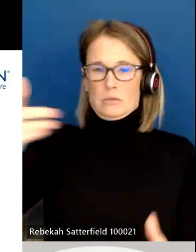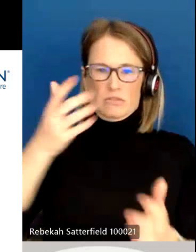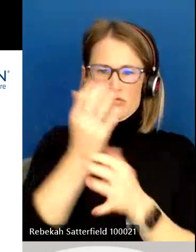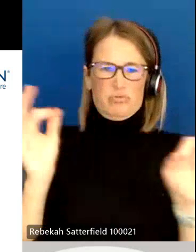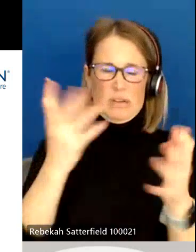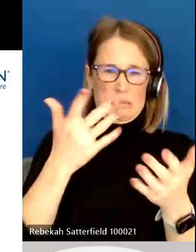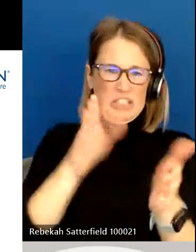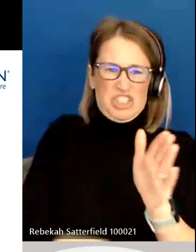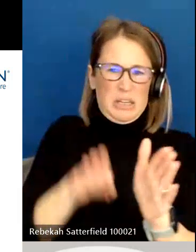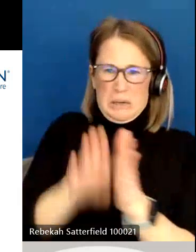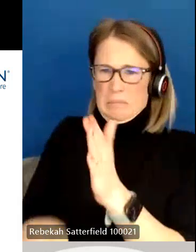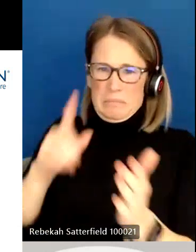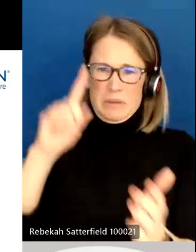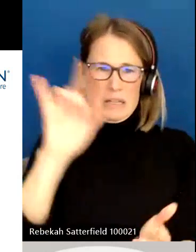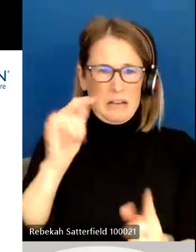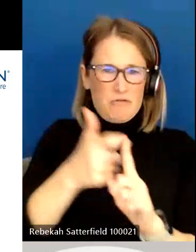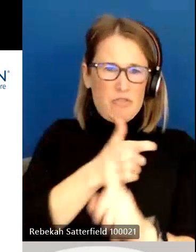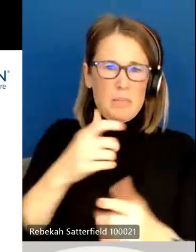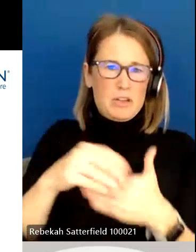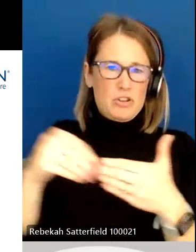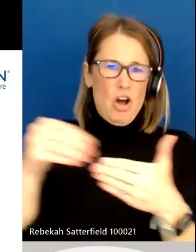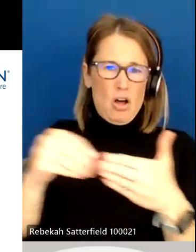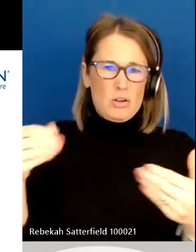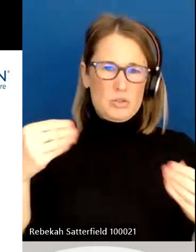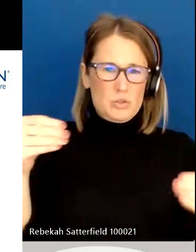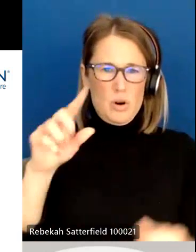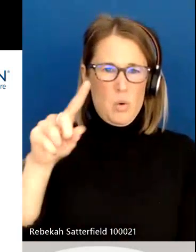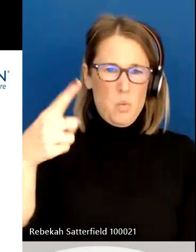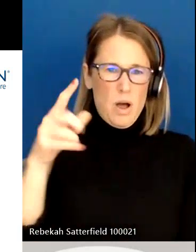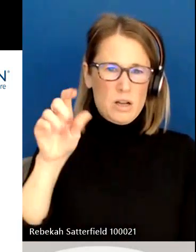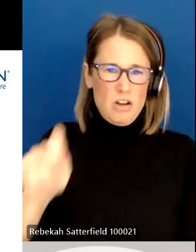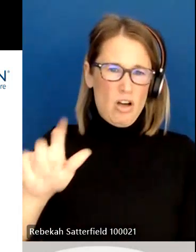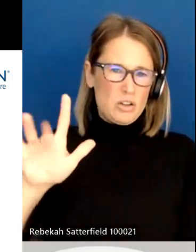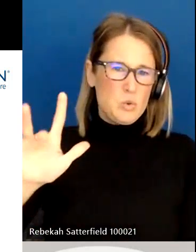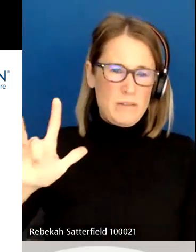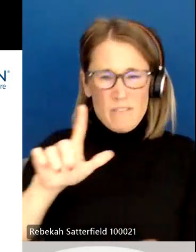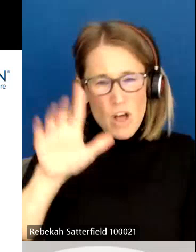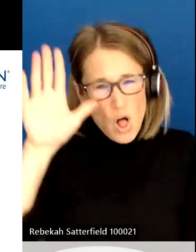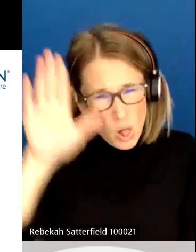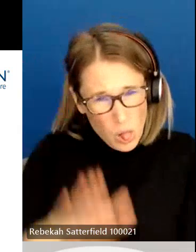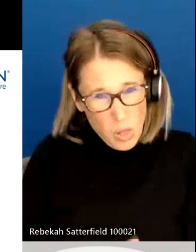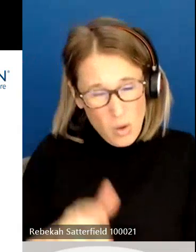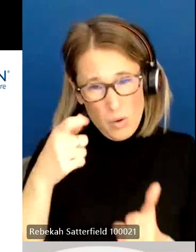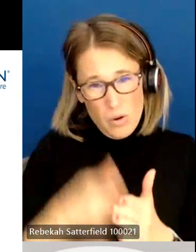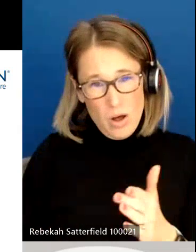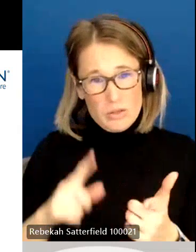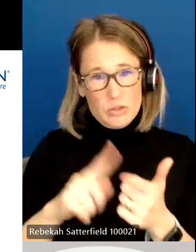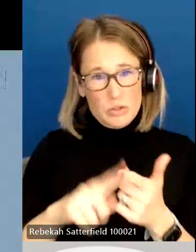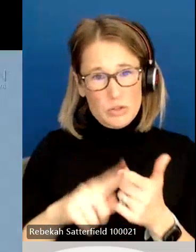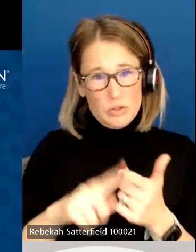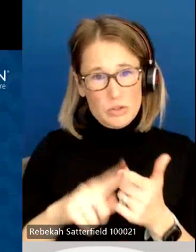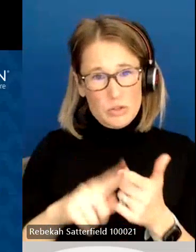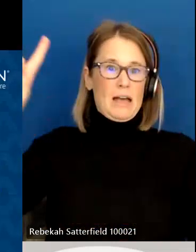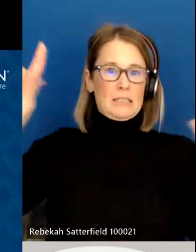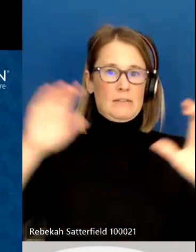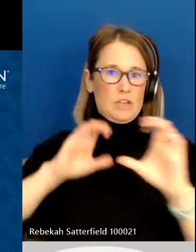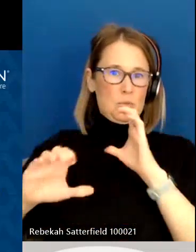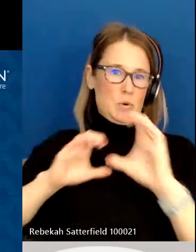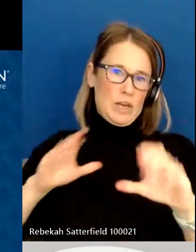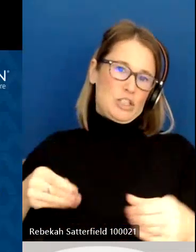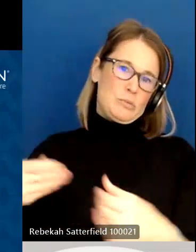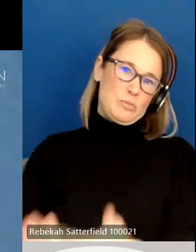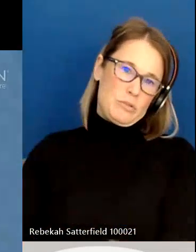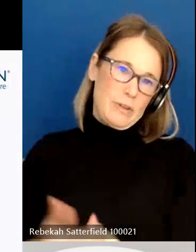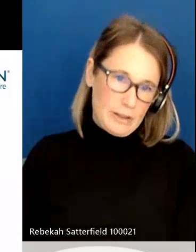or now it's a125 very low cost to provide effective communication to patients so this